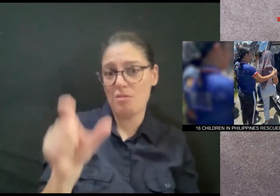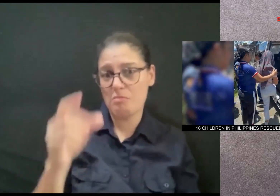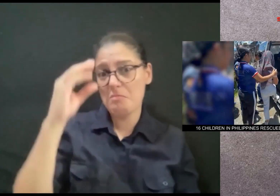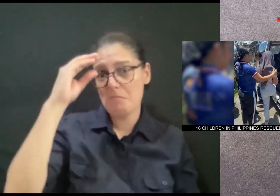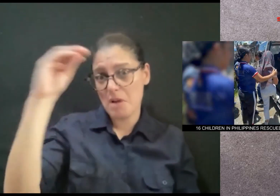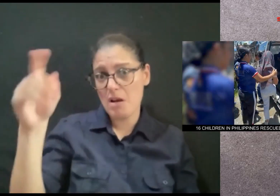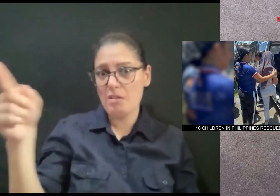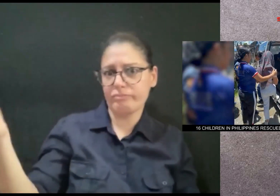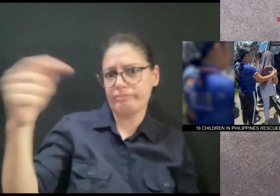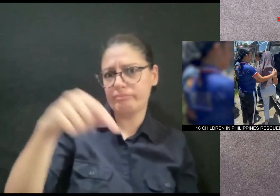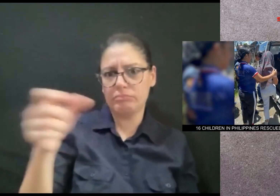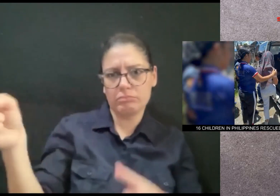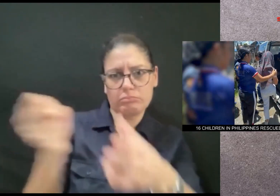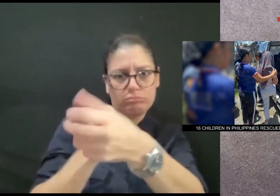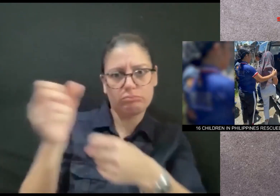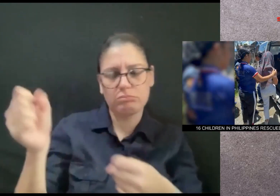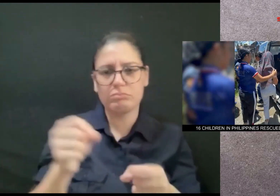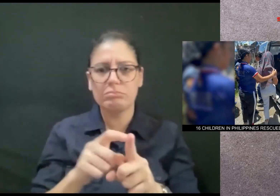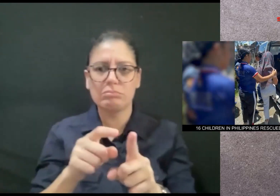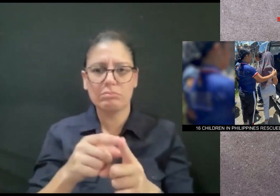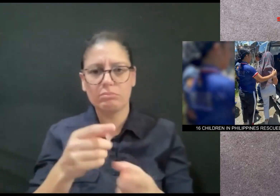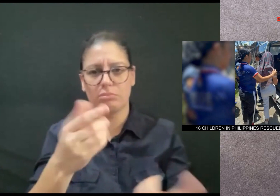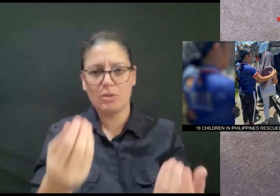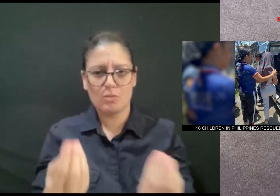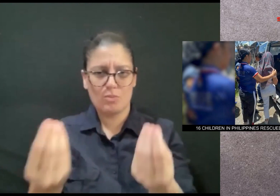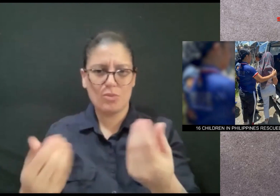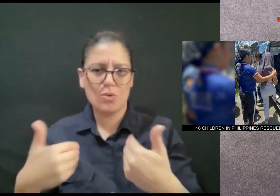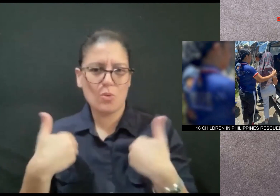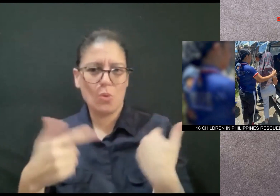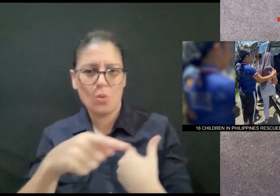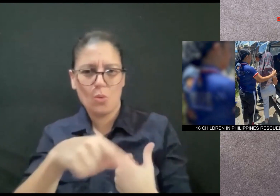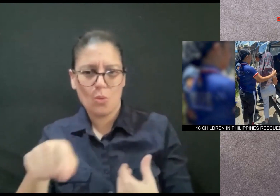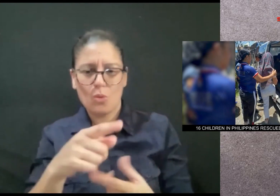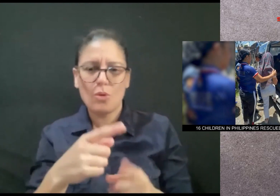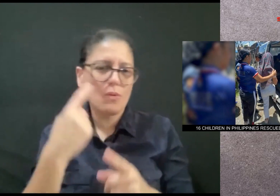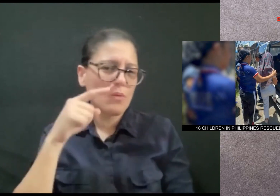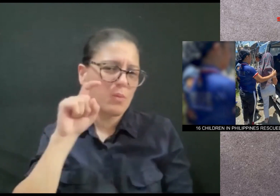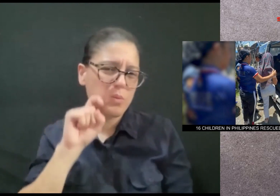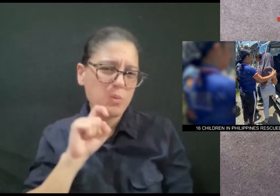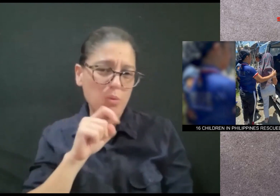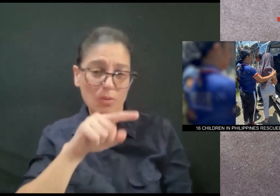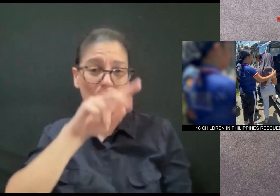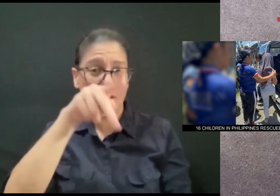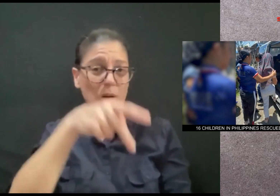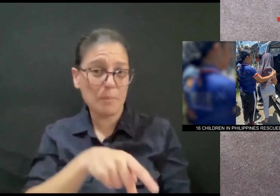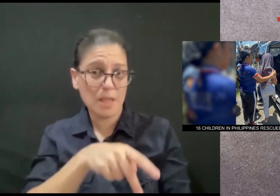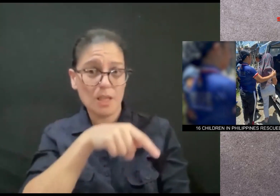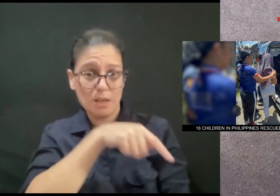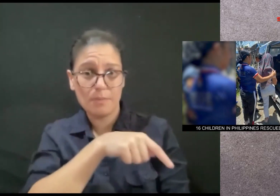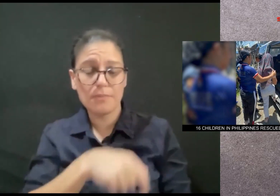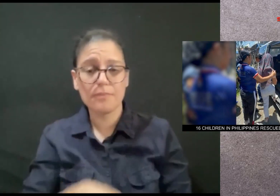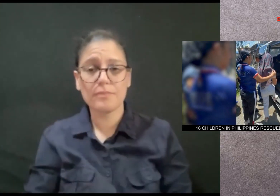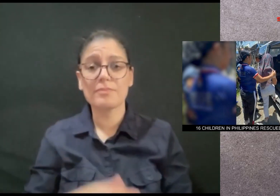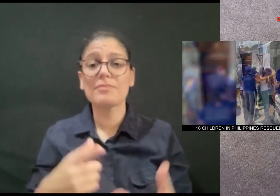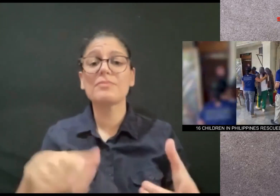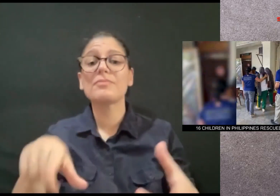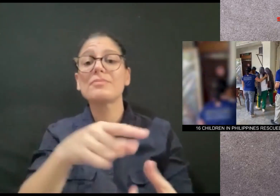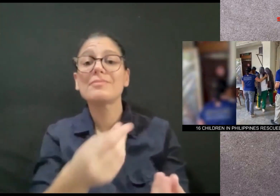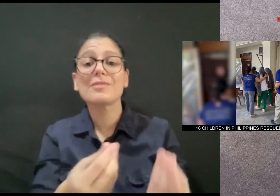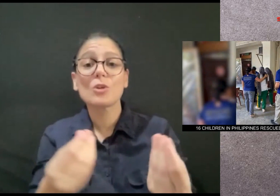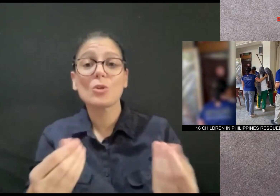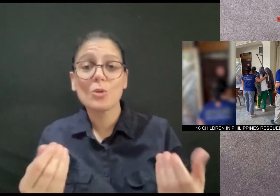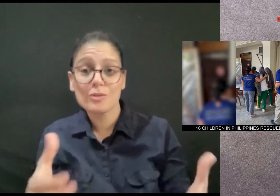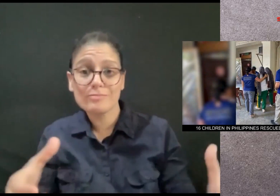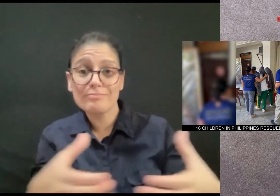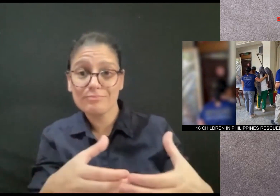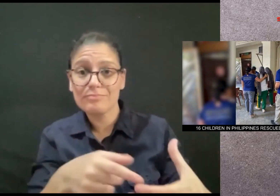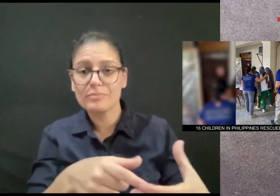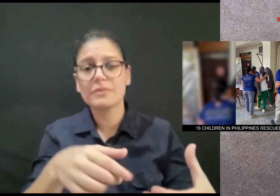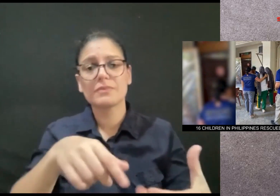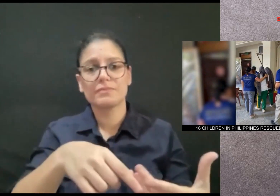who would enable him to sexually abuse children in the Philippines the children were found